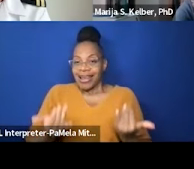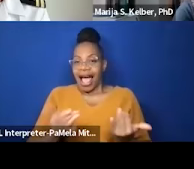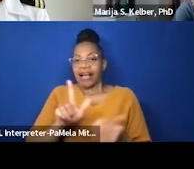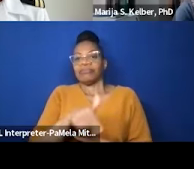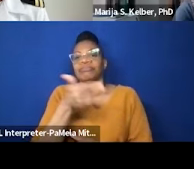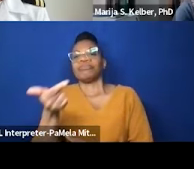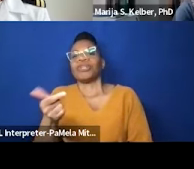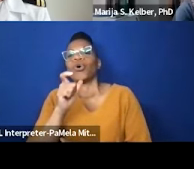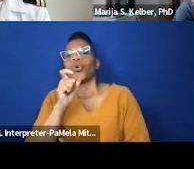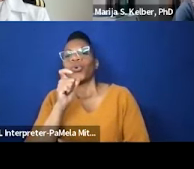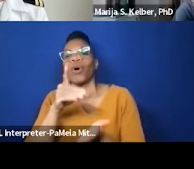to Dr. Kelber.